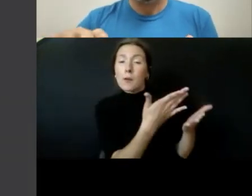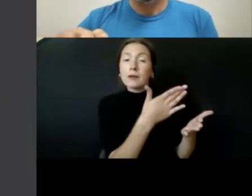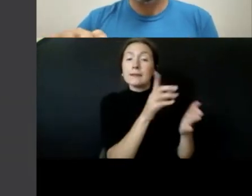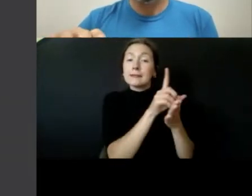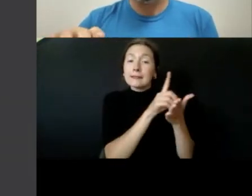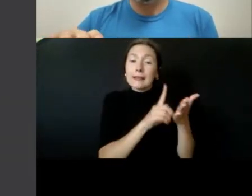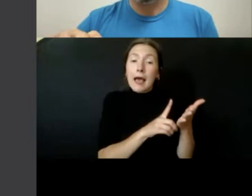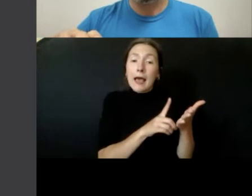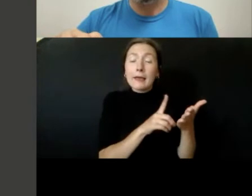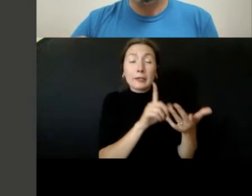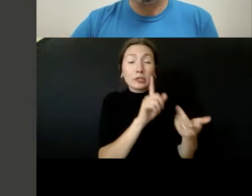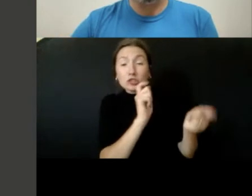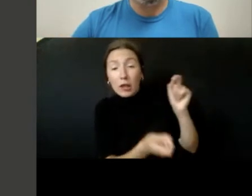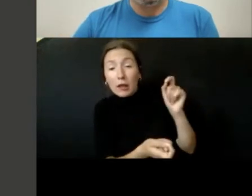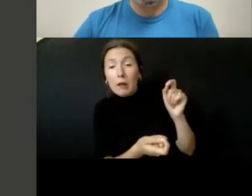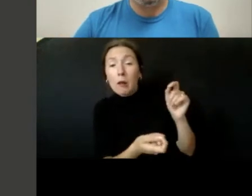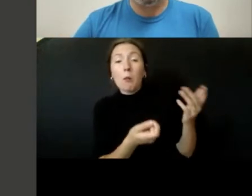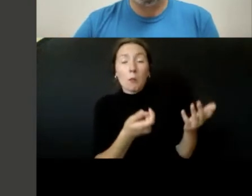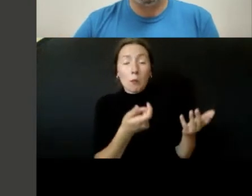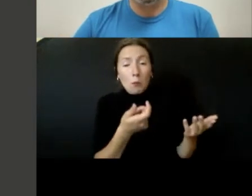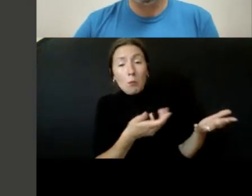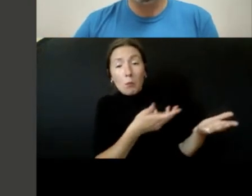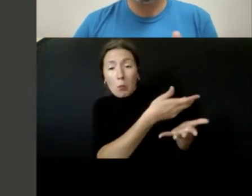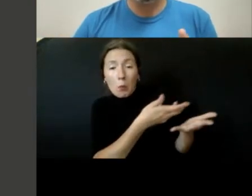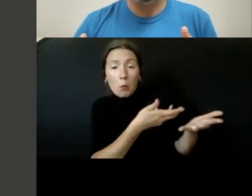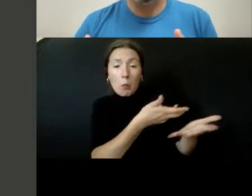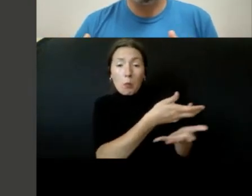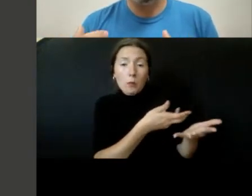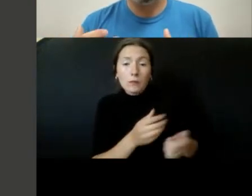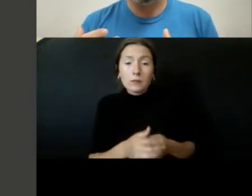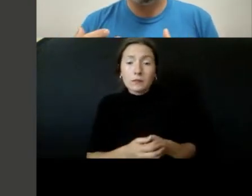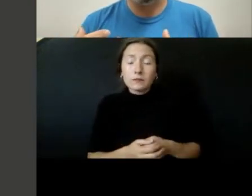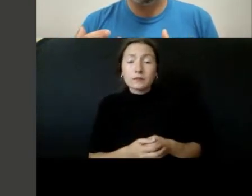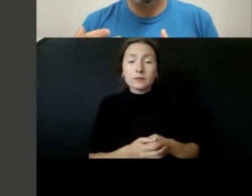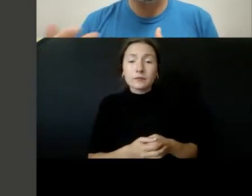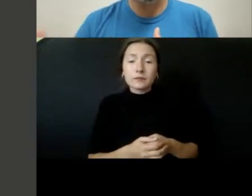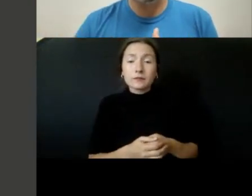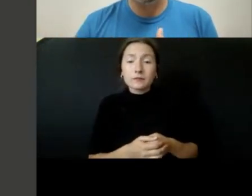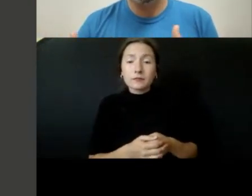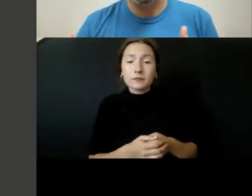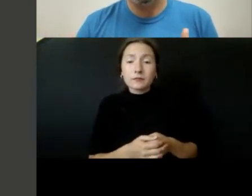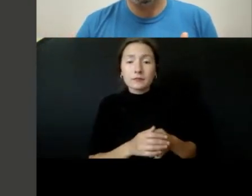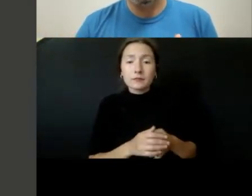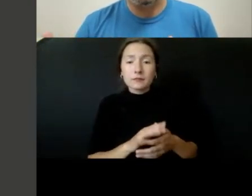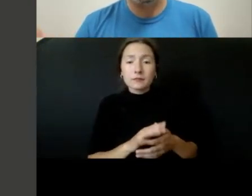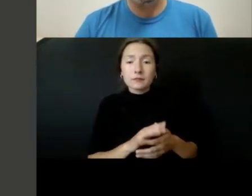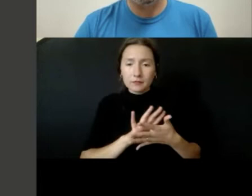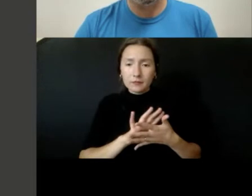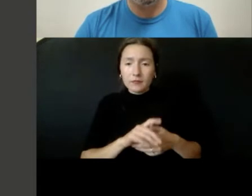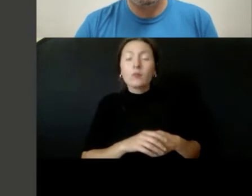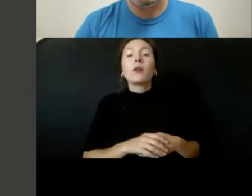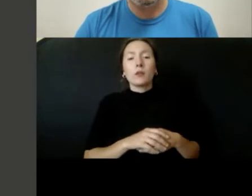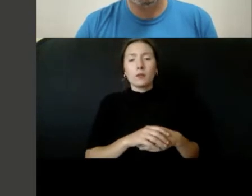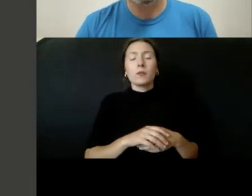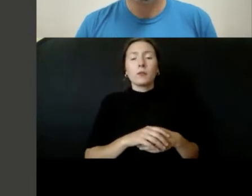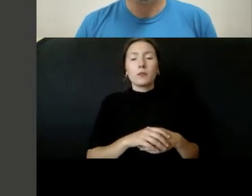resources and and also to gain uh buy-in from stakeholders or funders so you start to get all